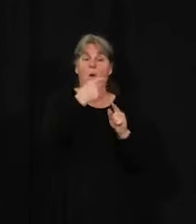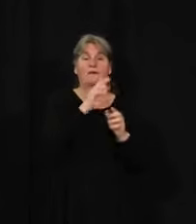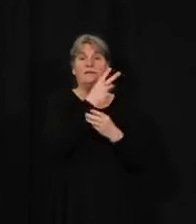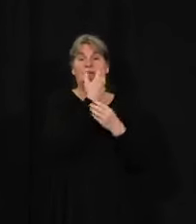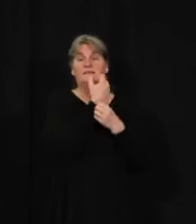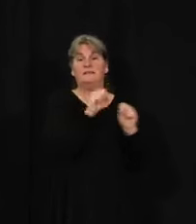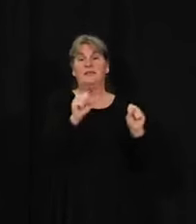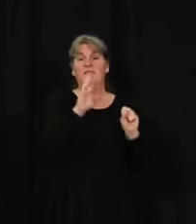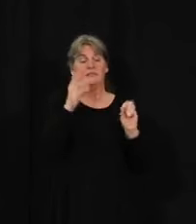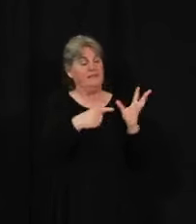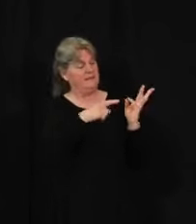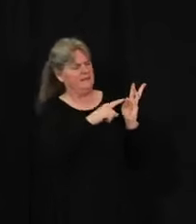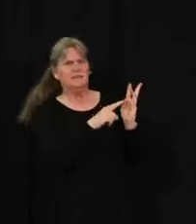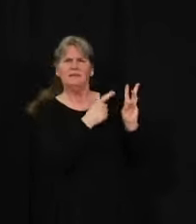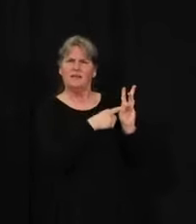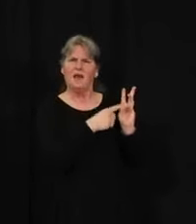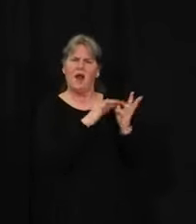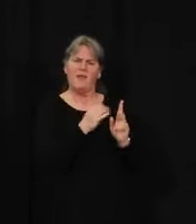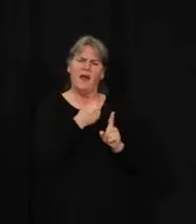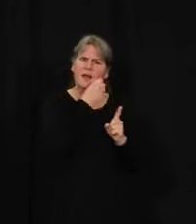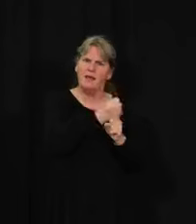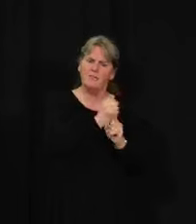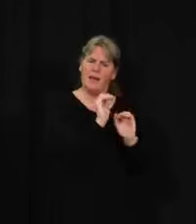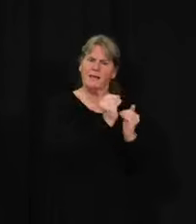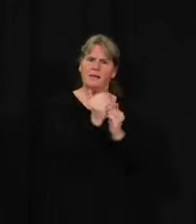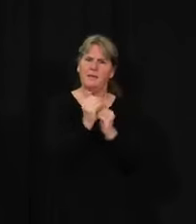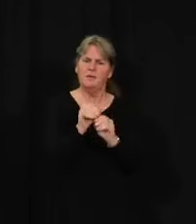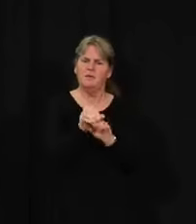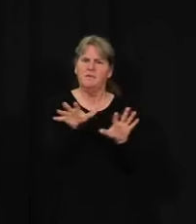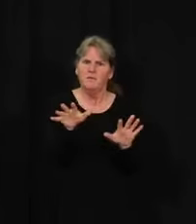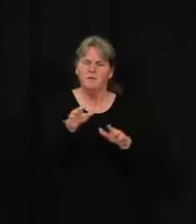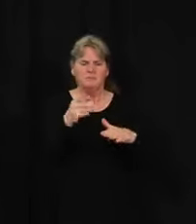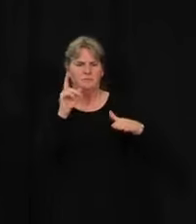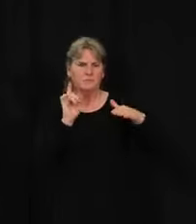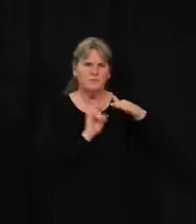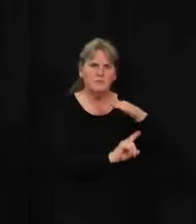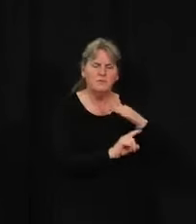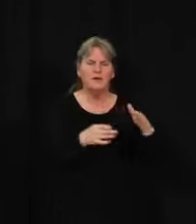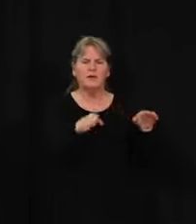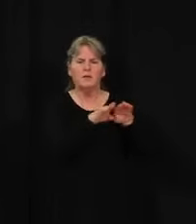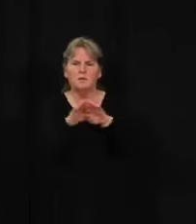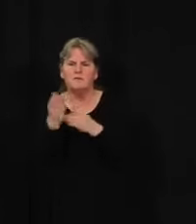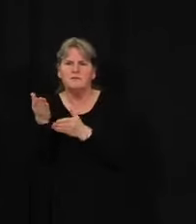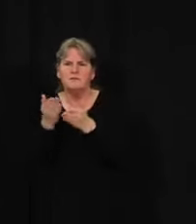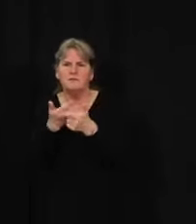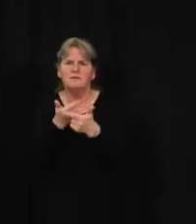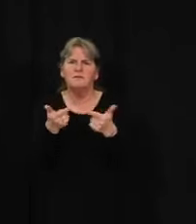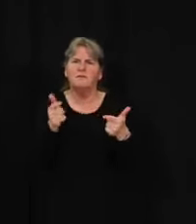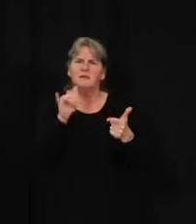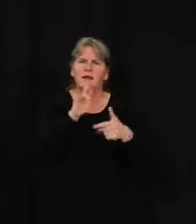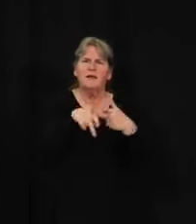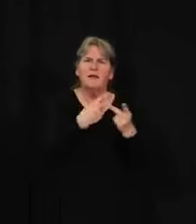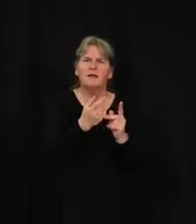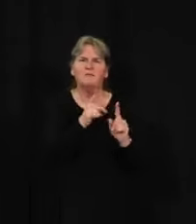health measures such as physical distancing and self-isolation. And closure of services on the